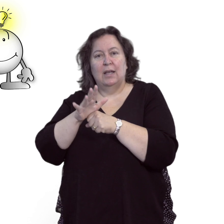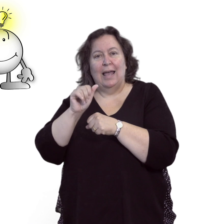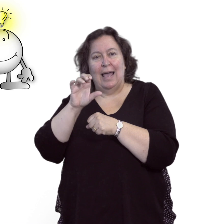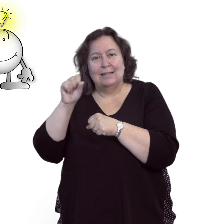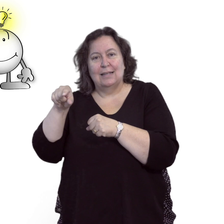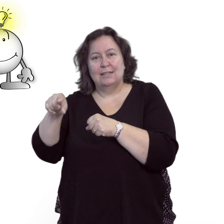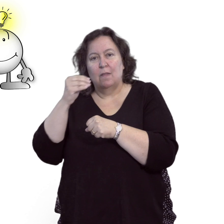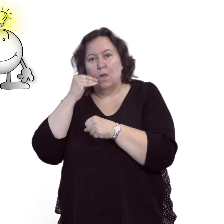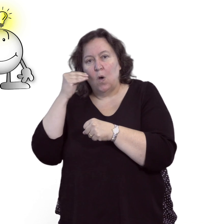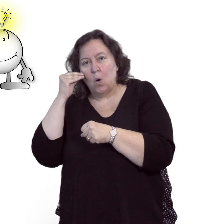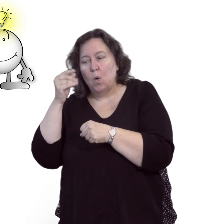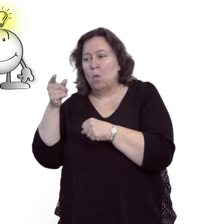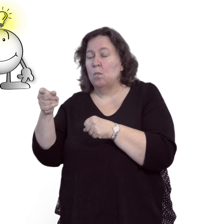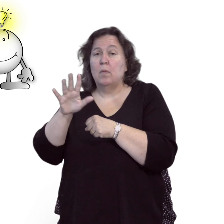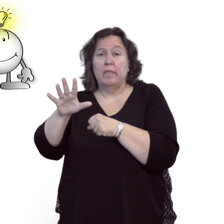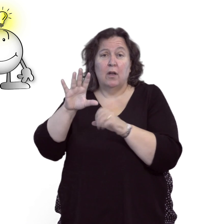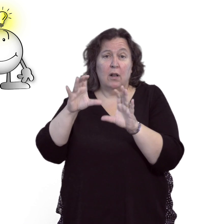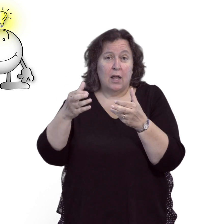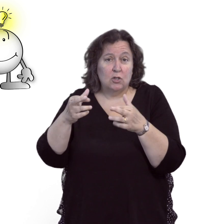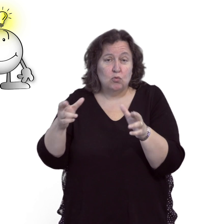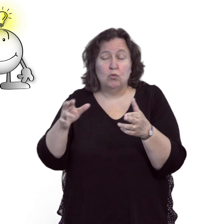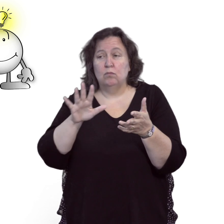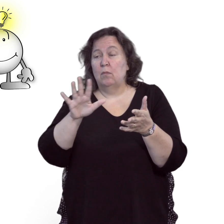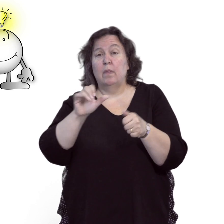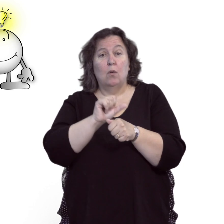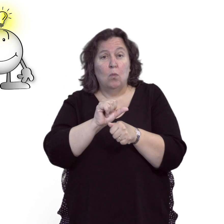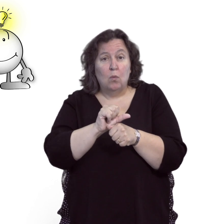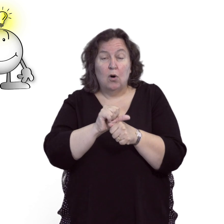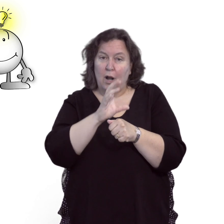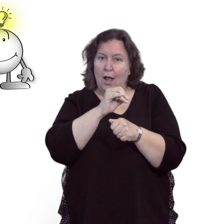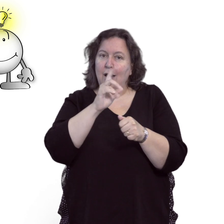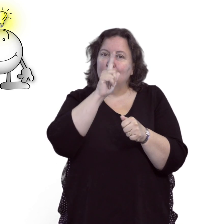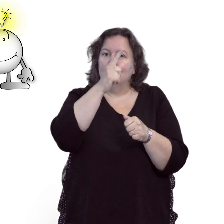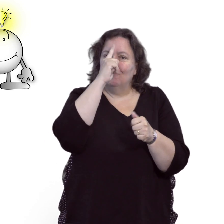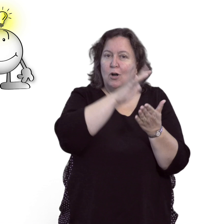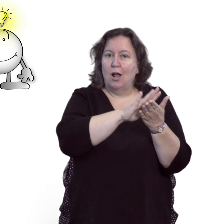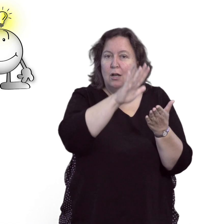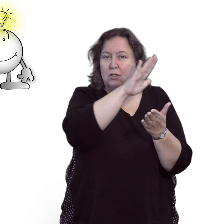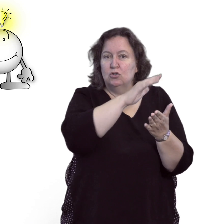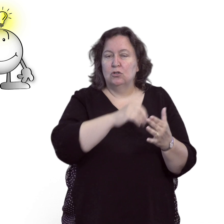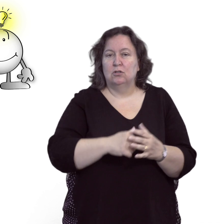workplace and college. Along with the evidence-based resources,